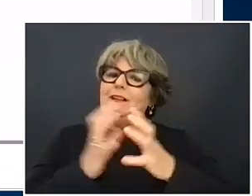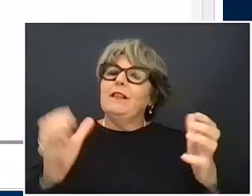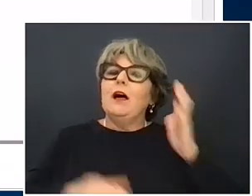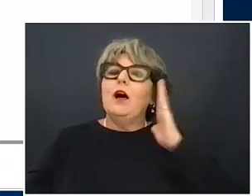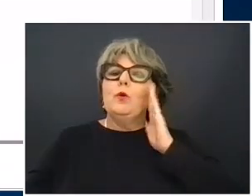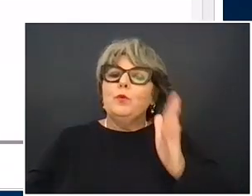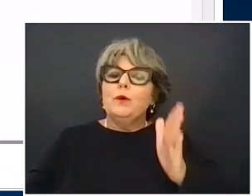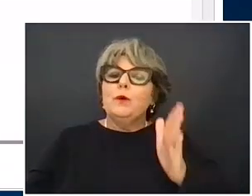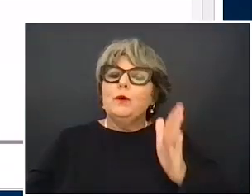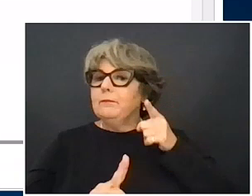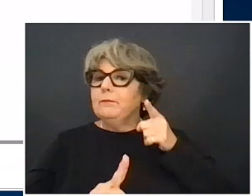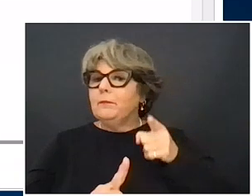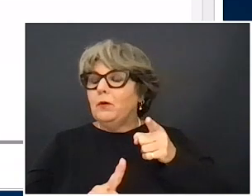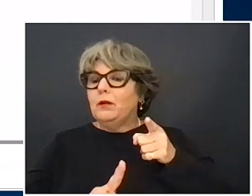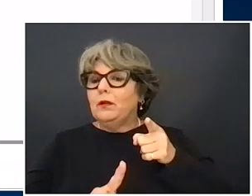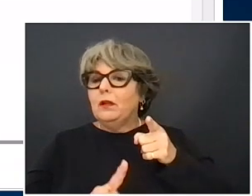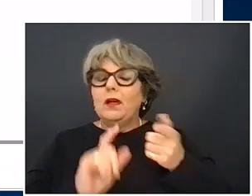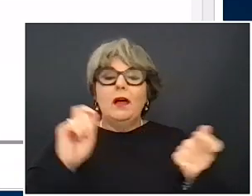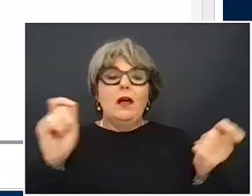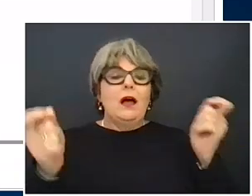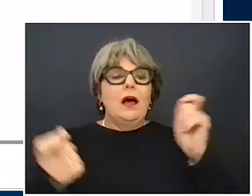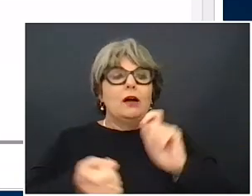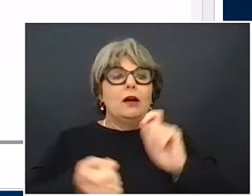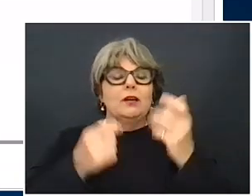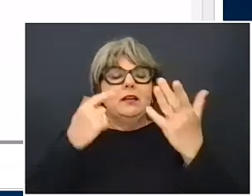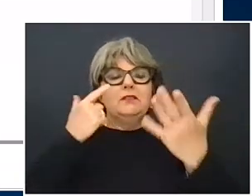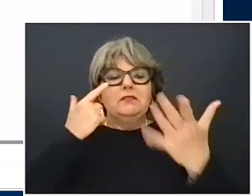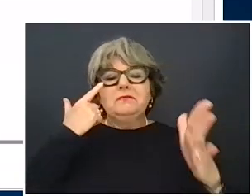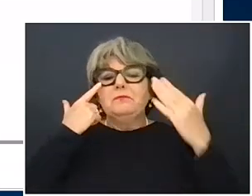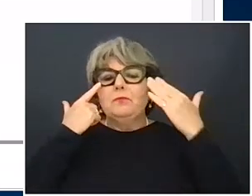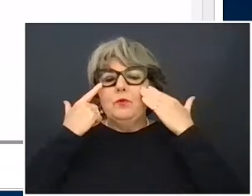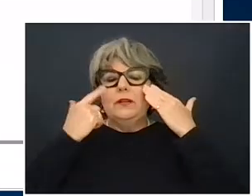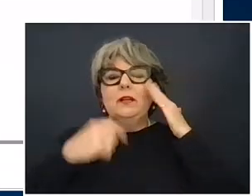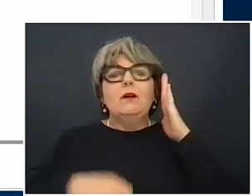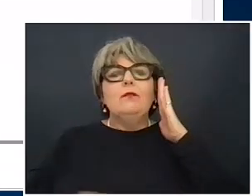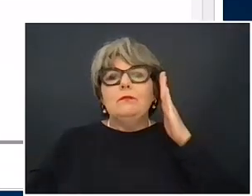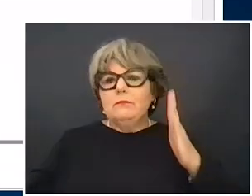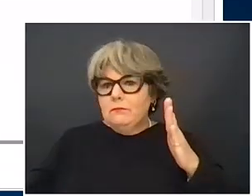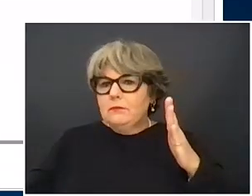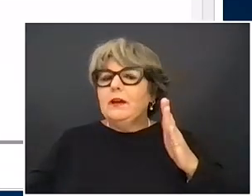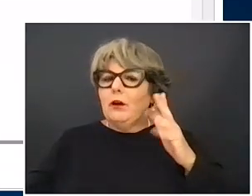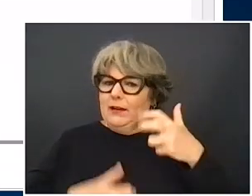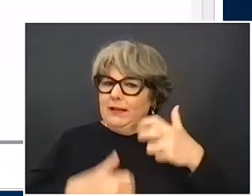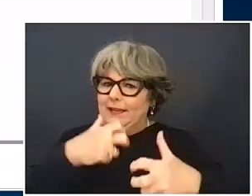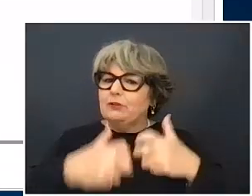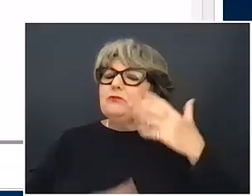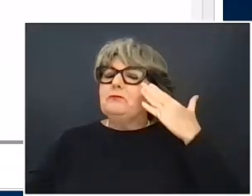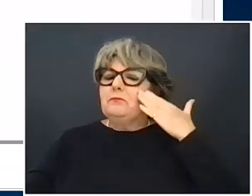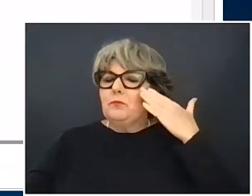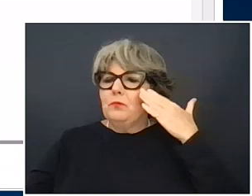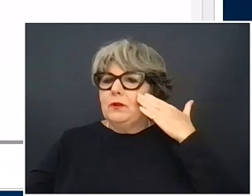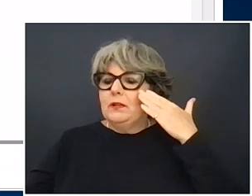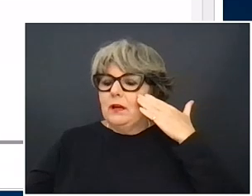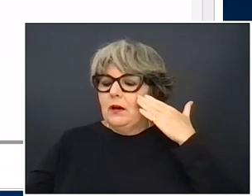our changes here, we know that there are issues with- as we get to them with, you